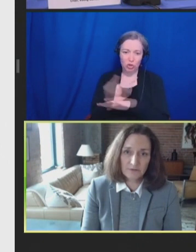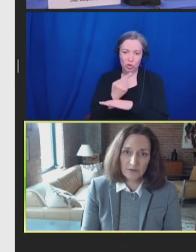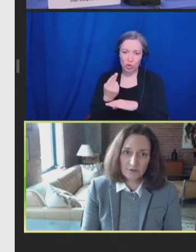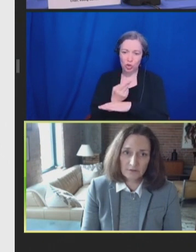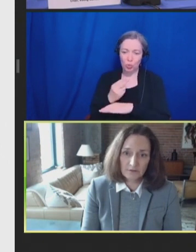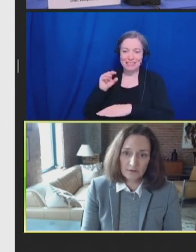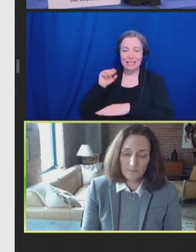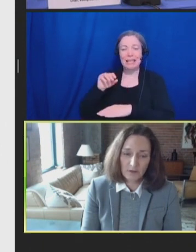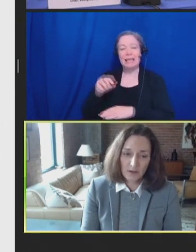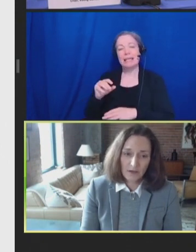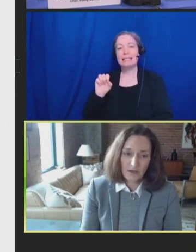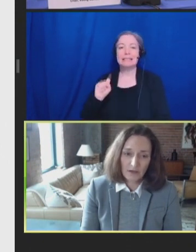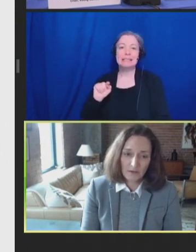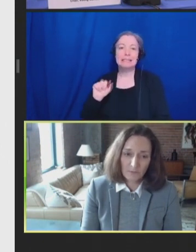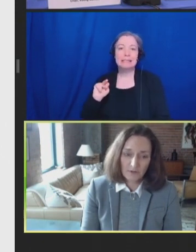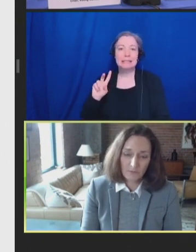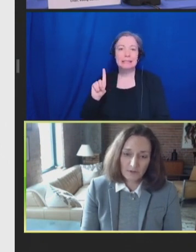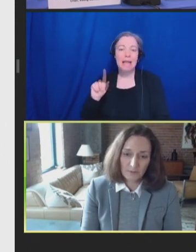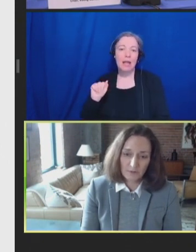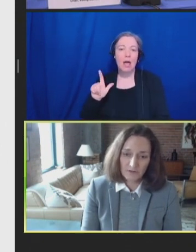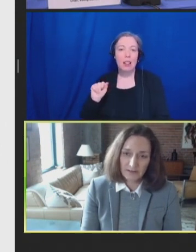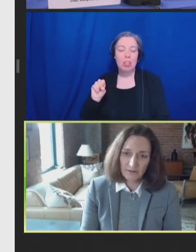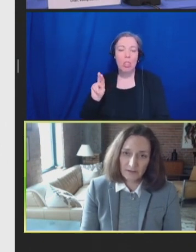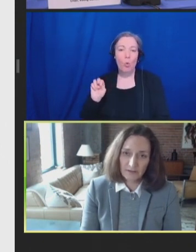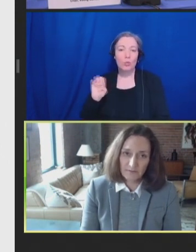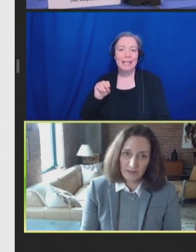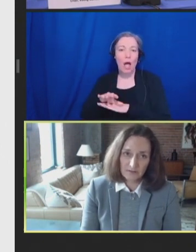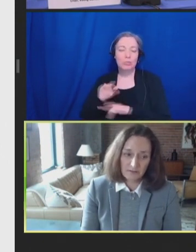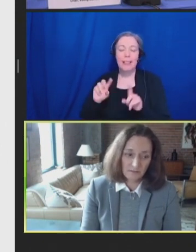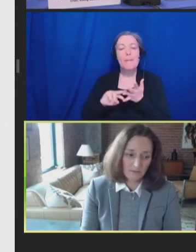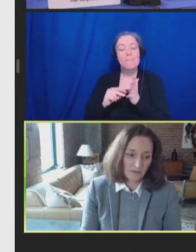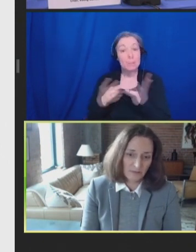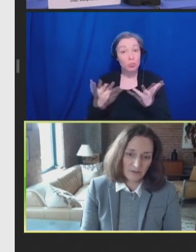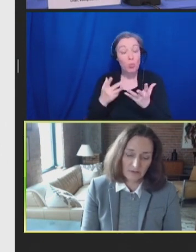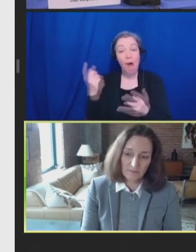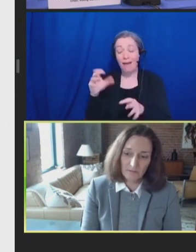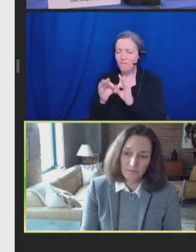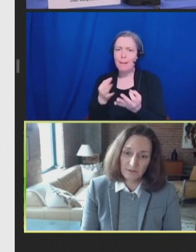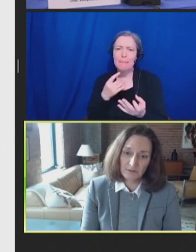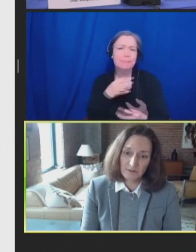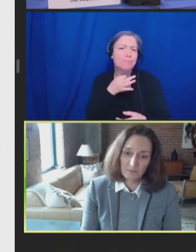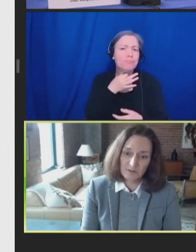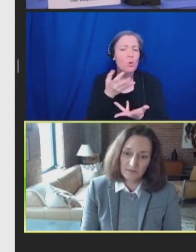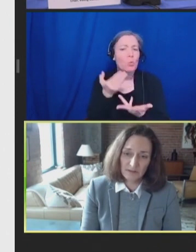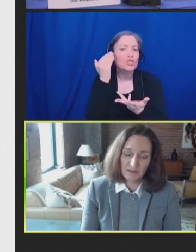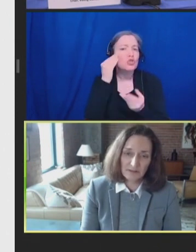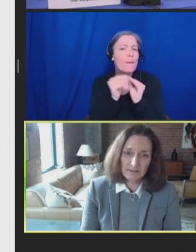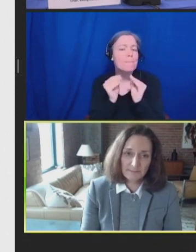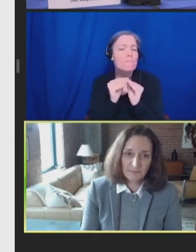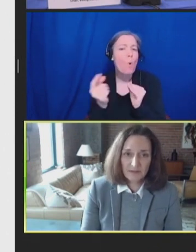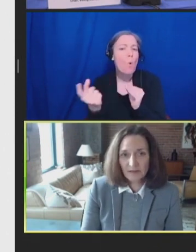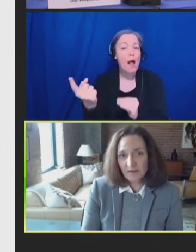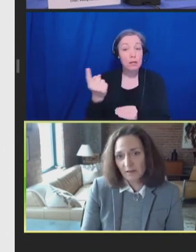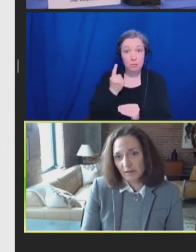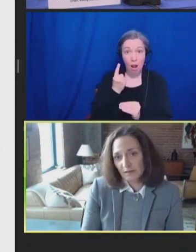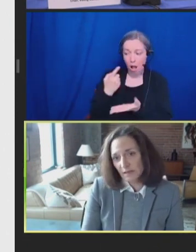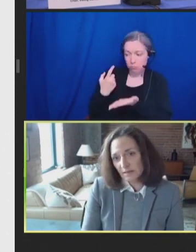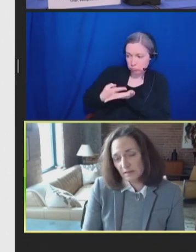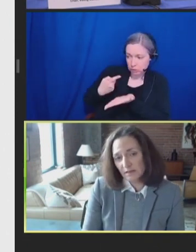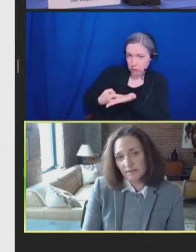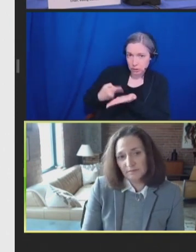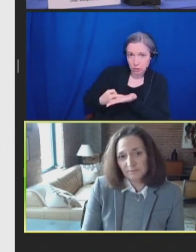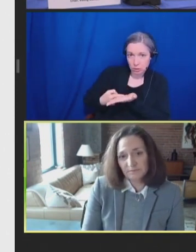have conversations with a provider in advance of their infants receiving this. Next slide.